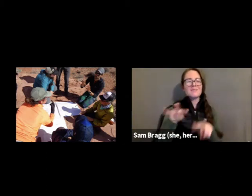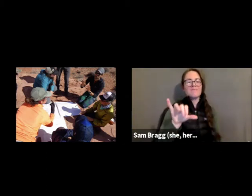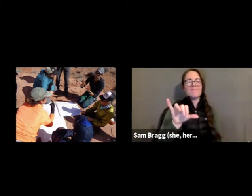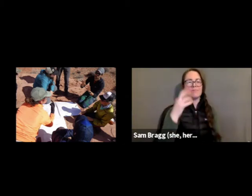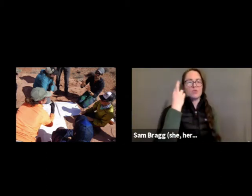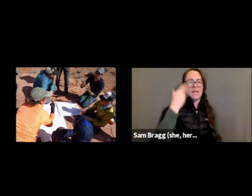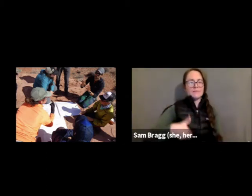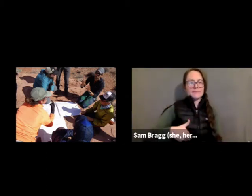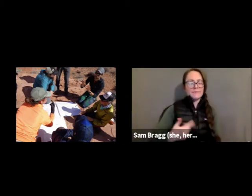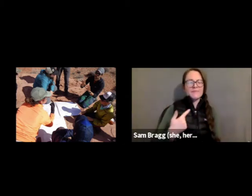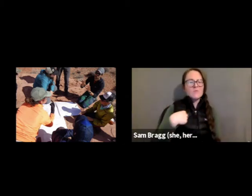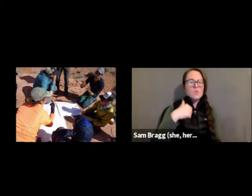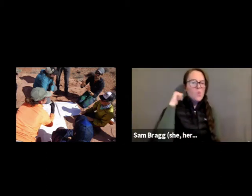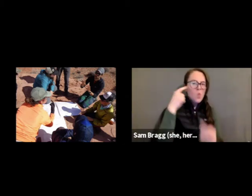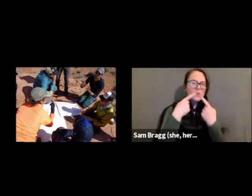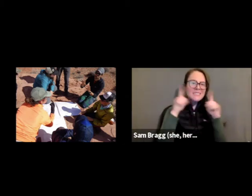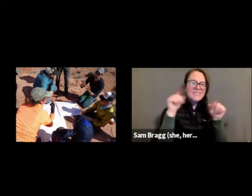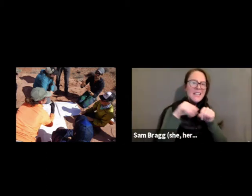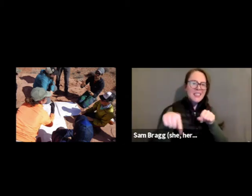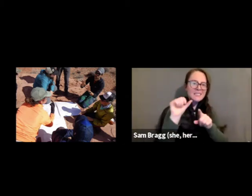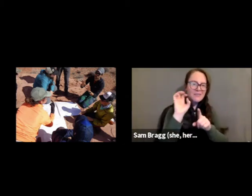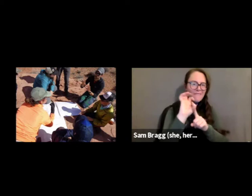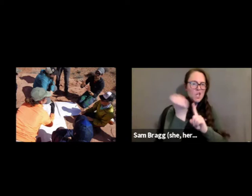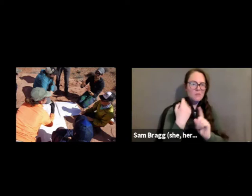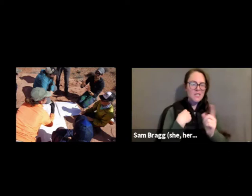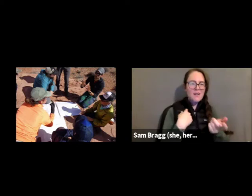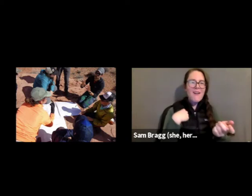sort of a different perspective on that system and it functions well for deaf individuals but this